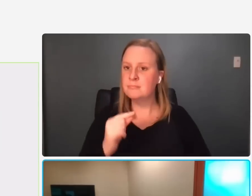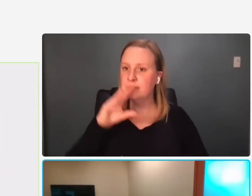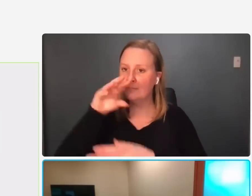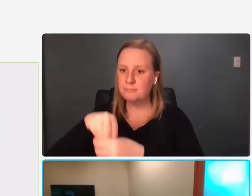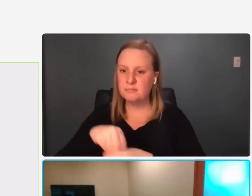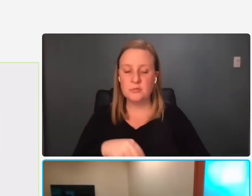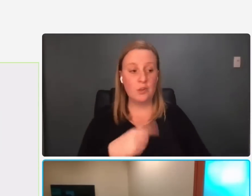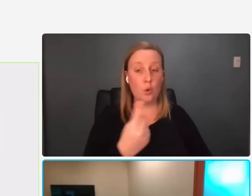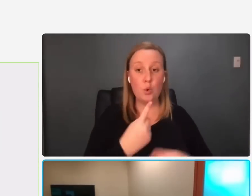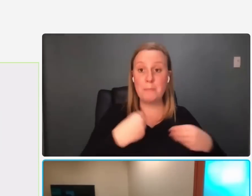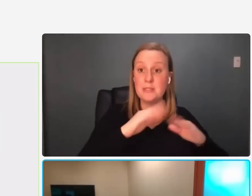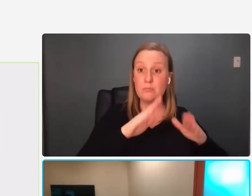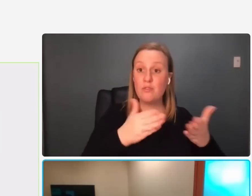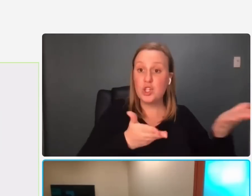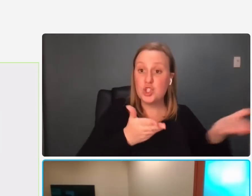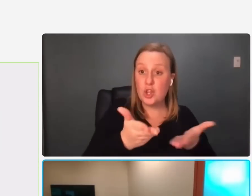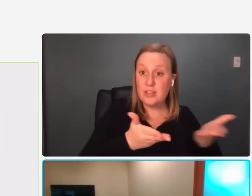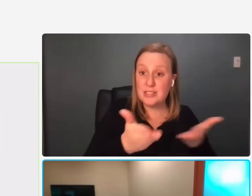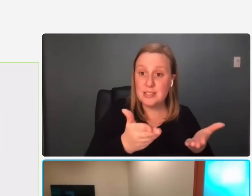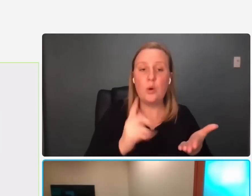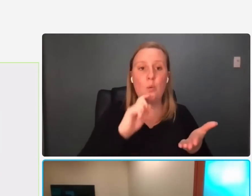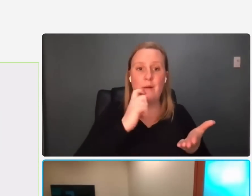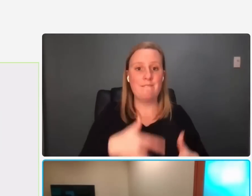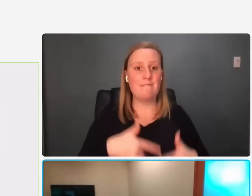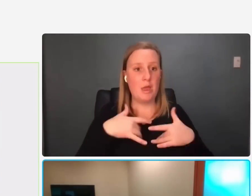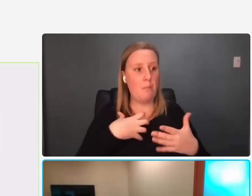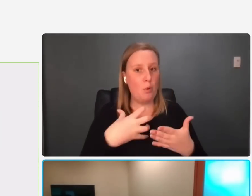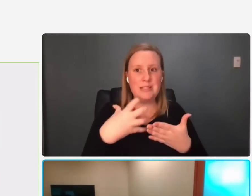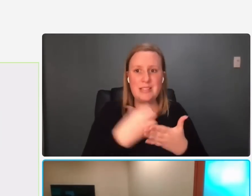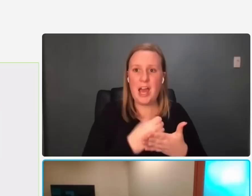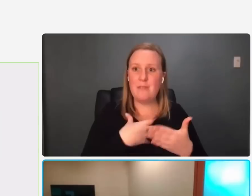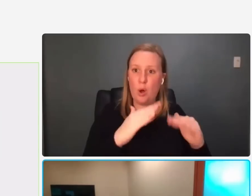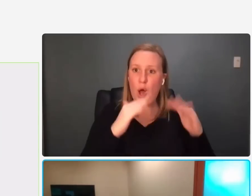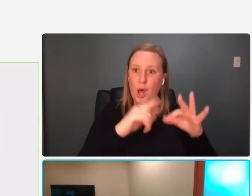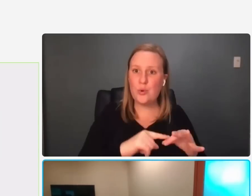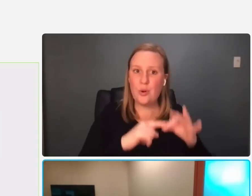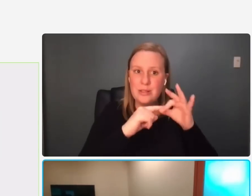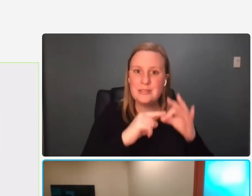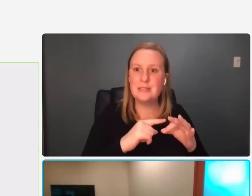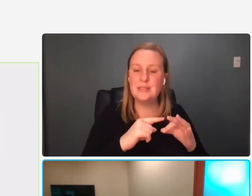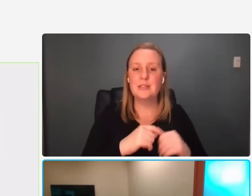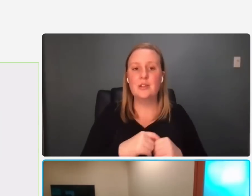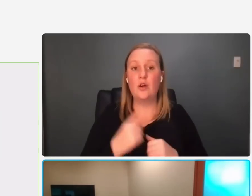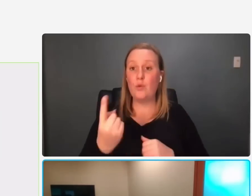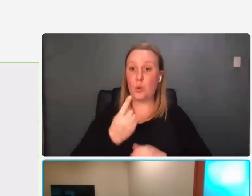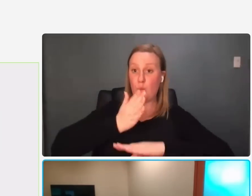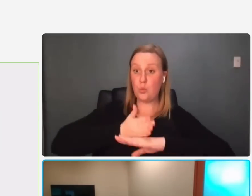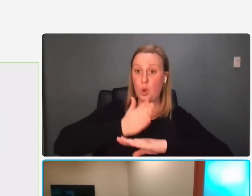safe and responsive. For workers this will mean they will be suitable and competent and supported in the care and services